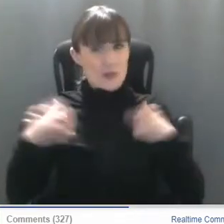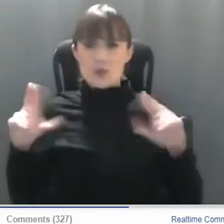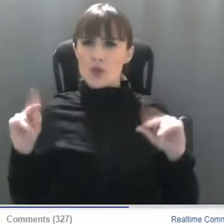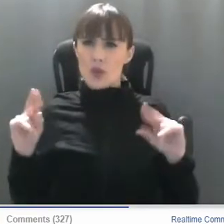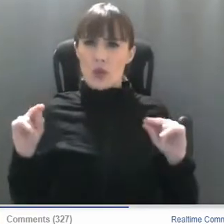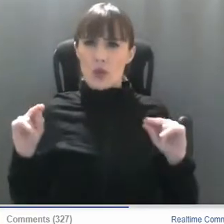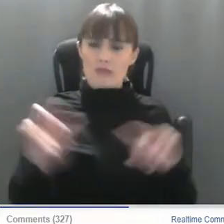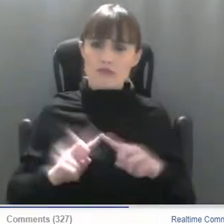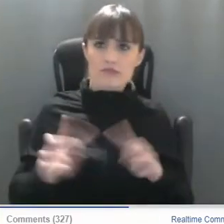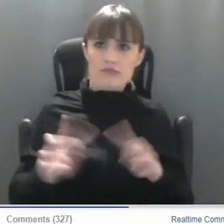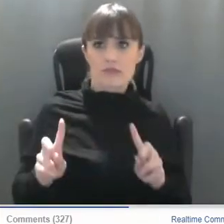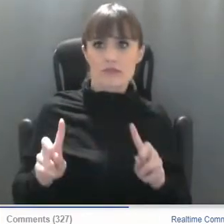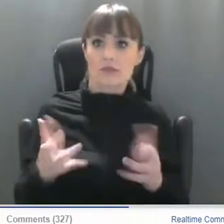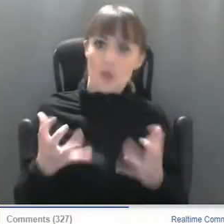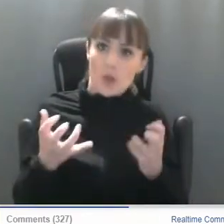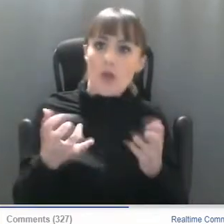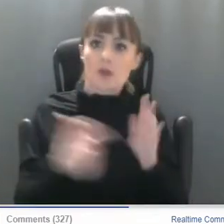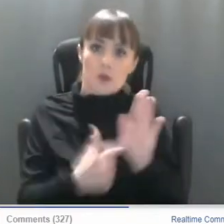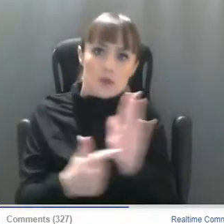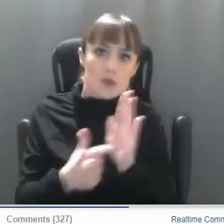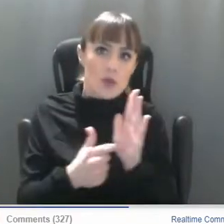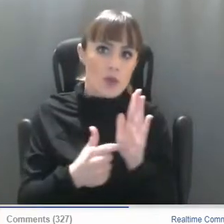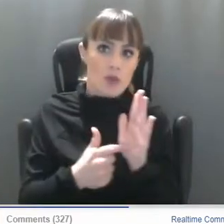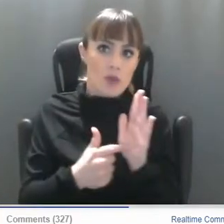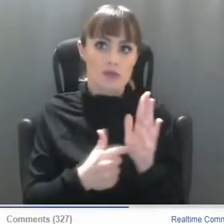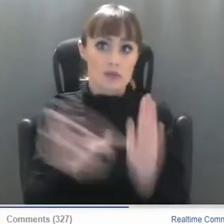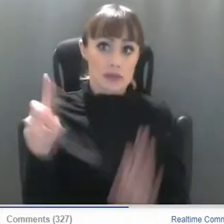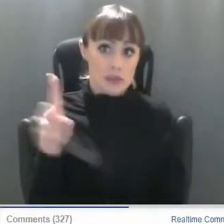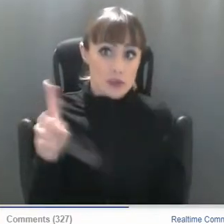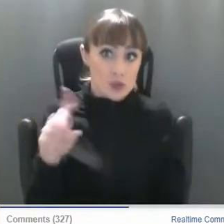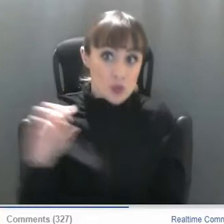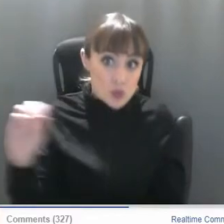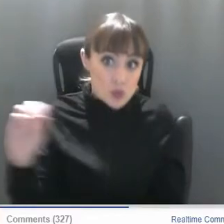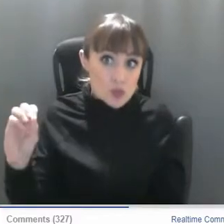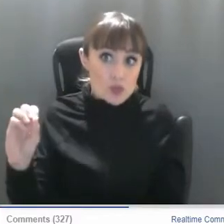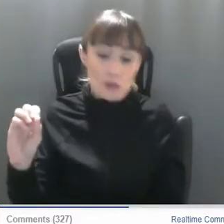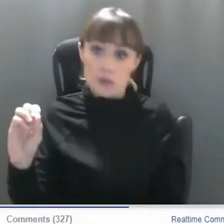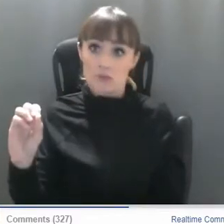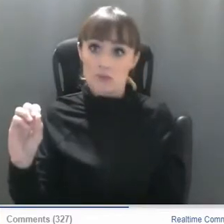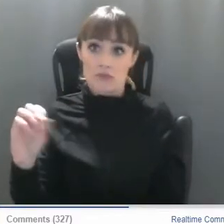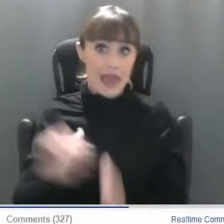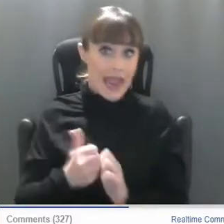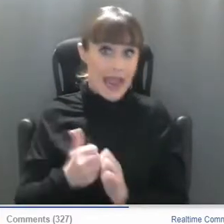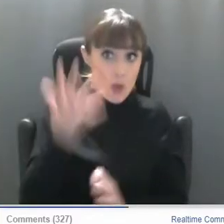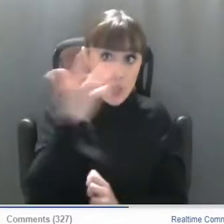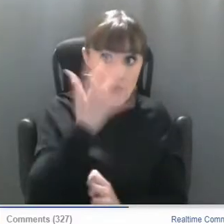for how the zoo looks now, 'cause things have changed. It's not exactly the same-